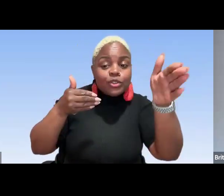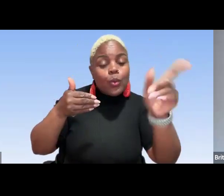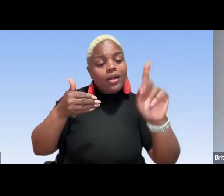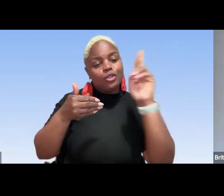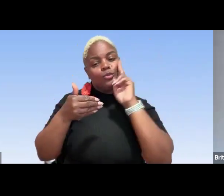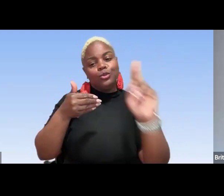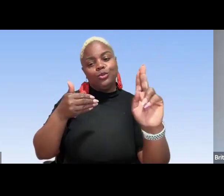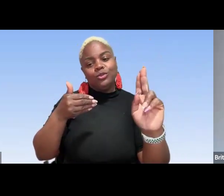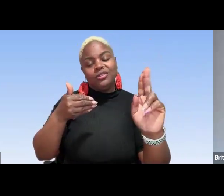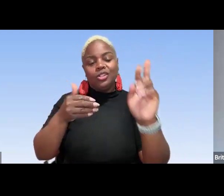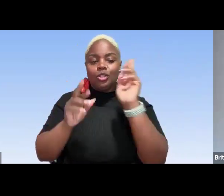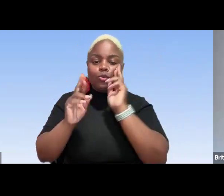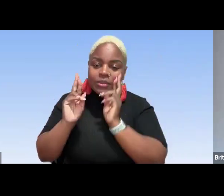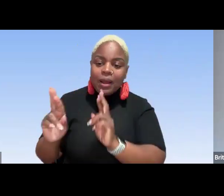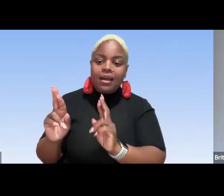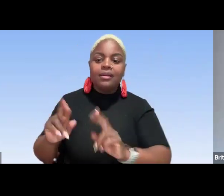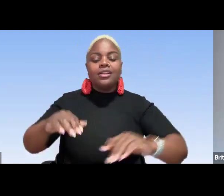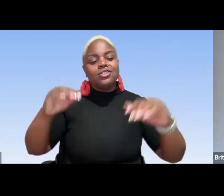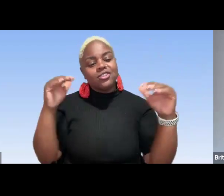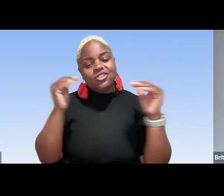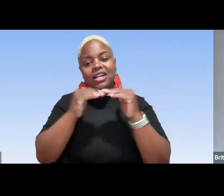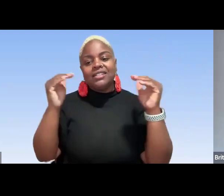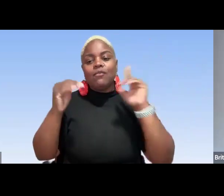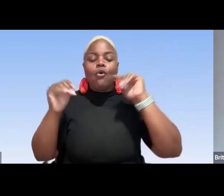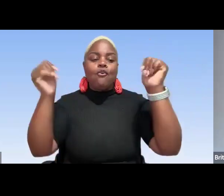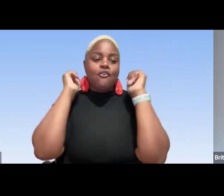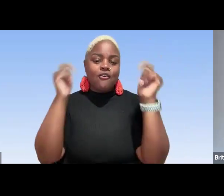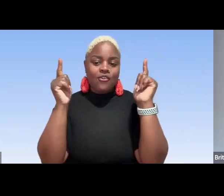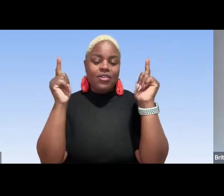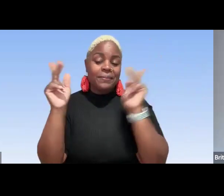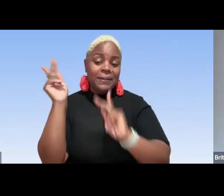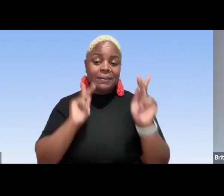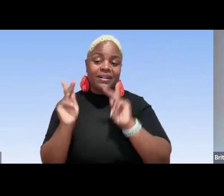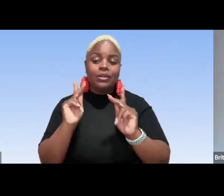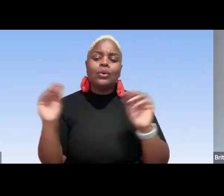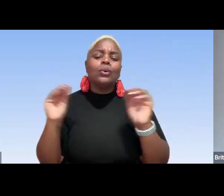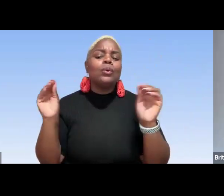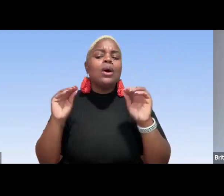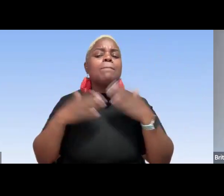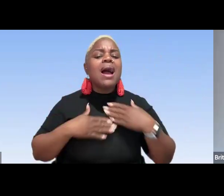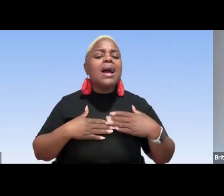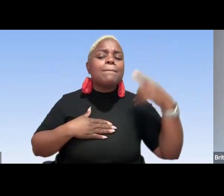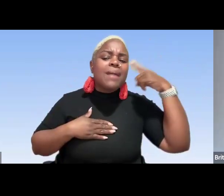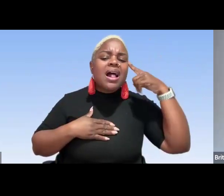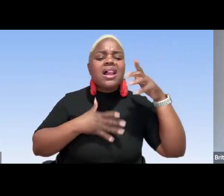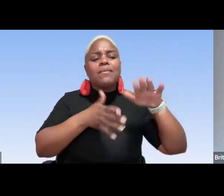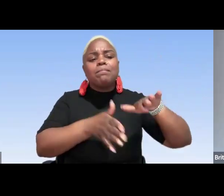are granted for all people, with no body-mind left behind. Okay, Mika, turning it over to you.